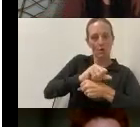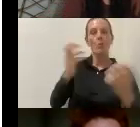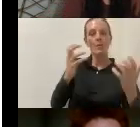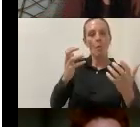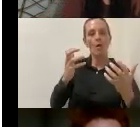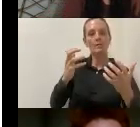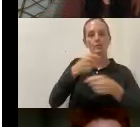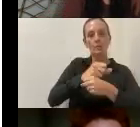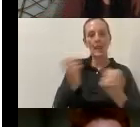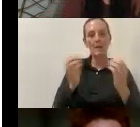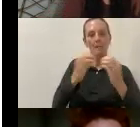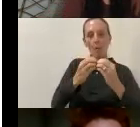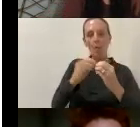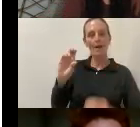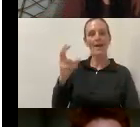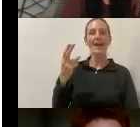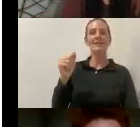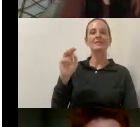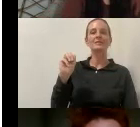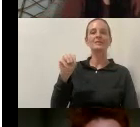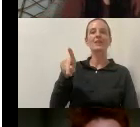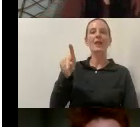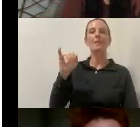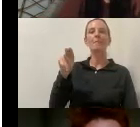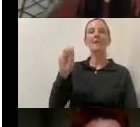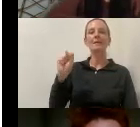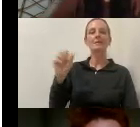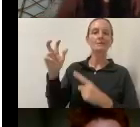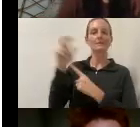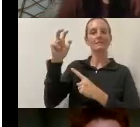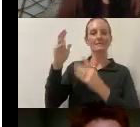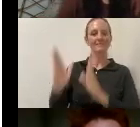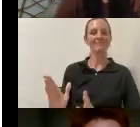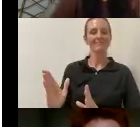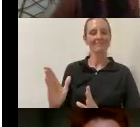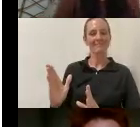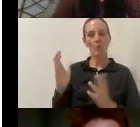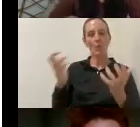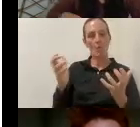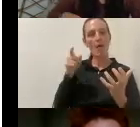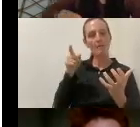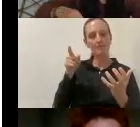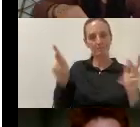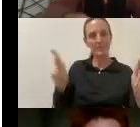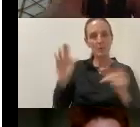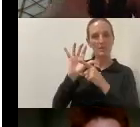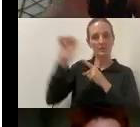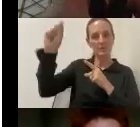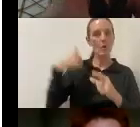We need more champions and we want to create that space and we want them to lead Lil’wat because we believe in our power.